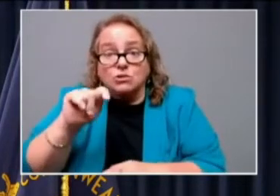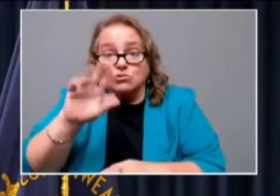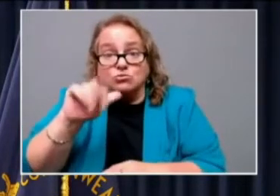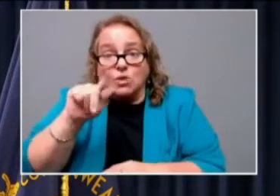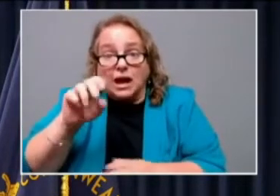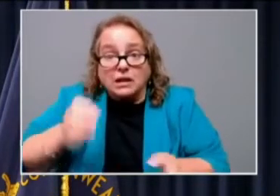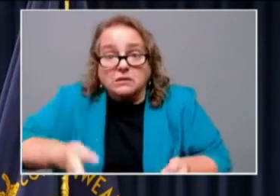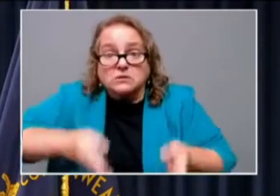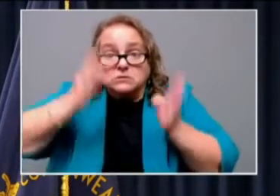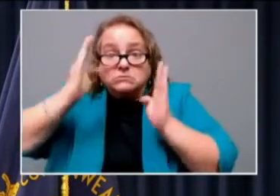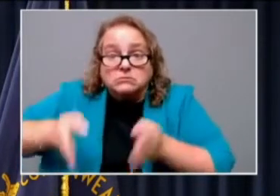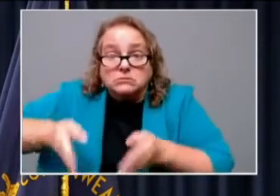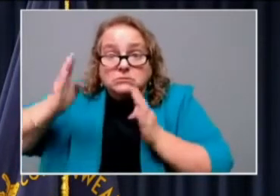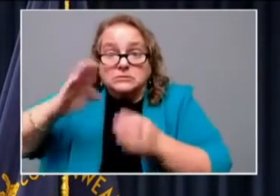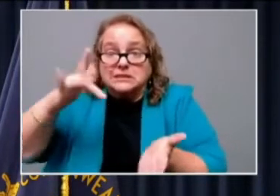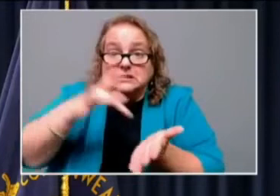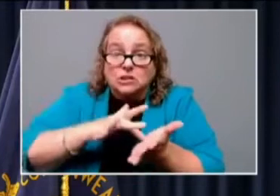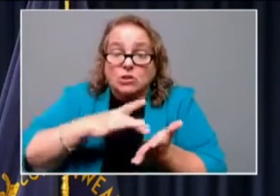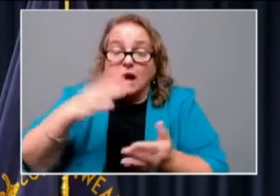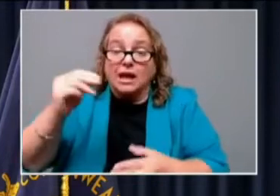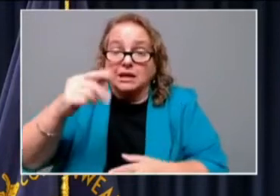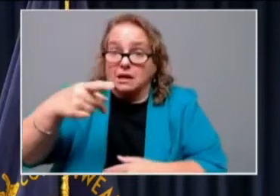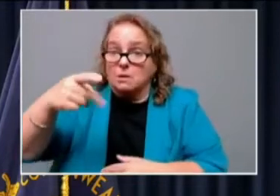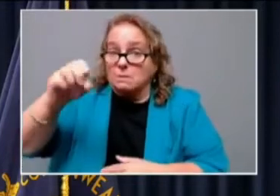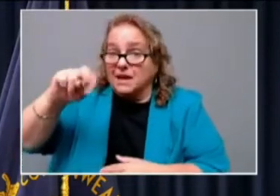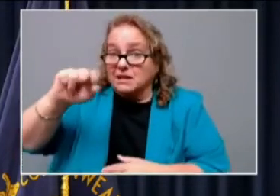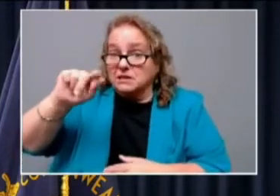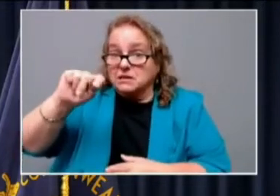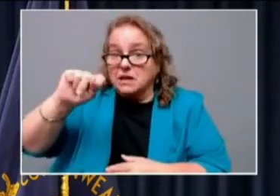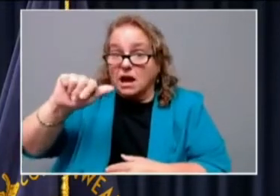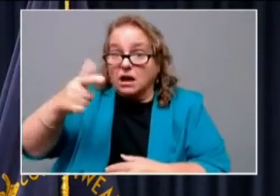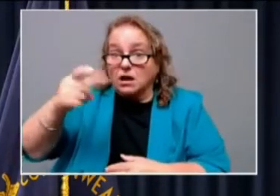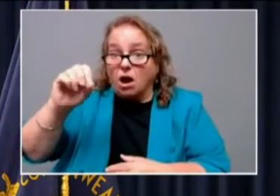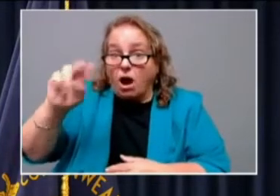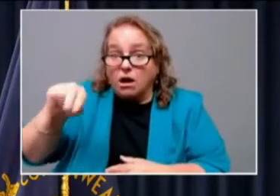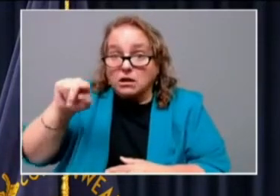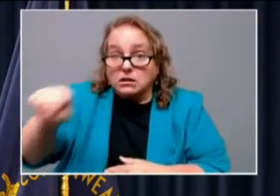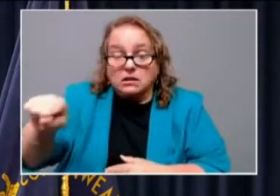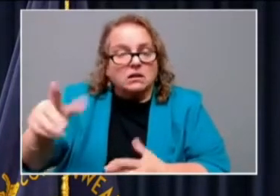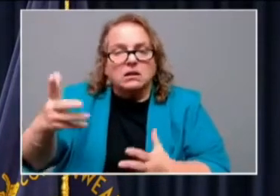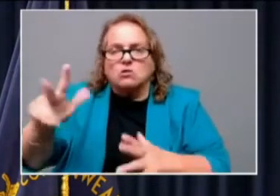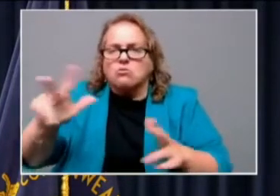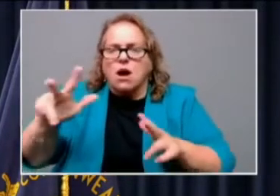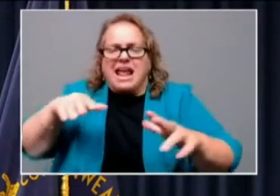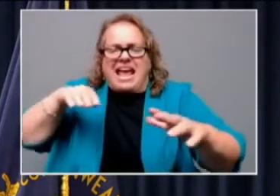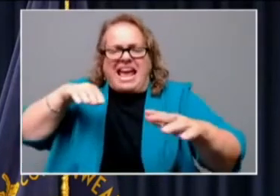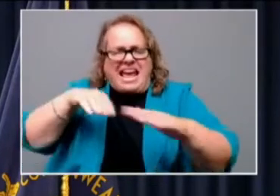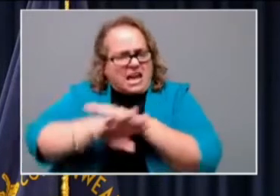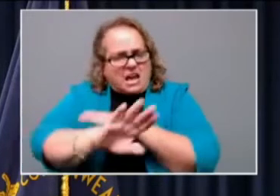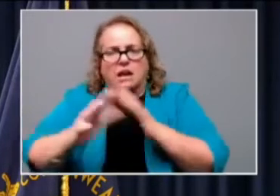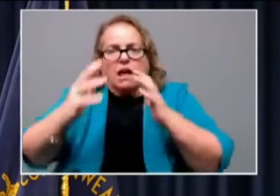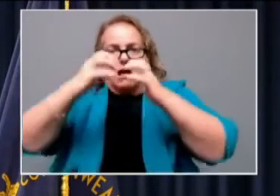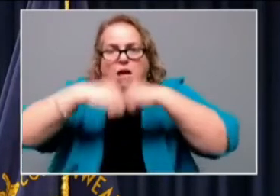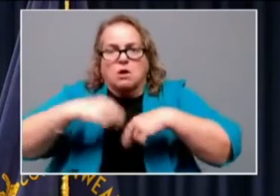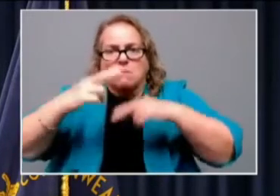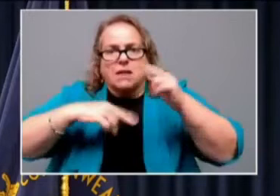same Running into a collapsing building, hoping that they could pull one or 2 people out